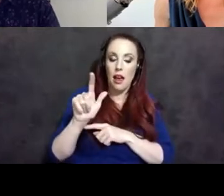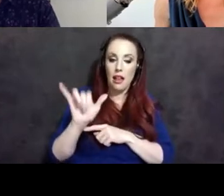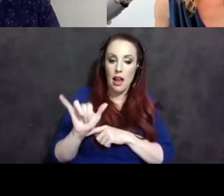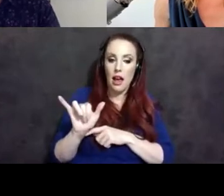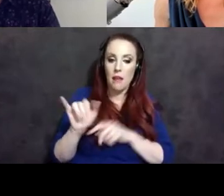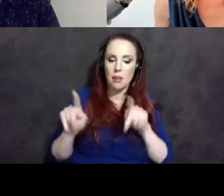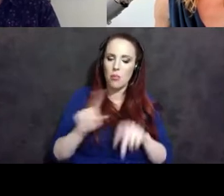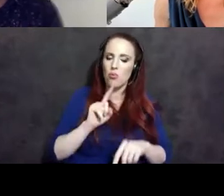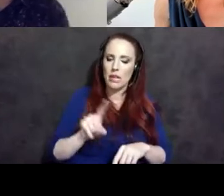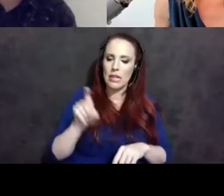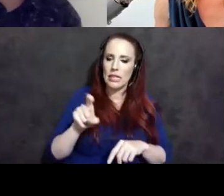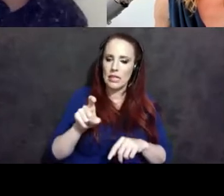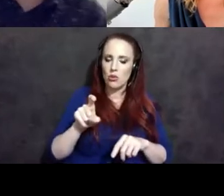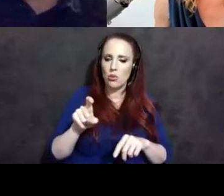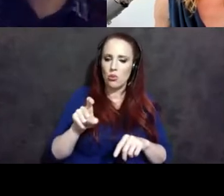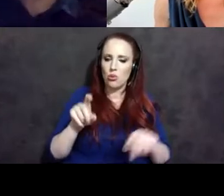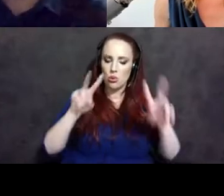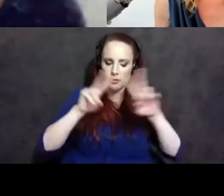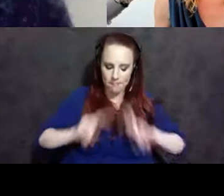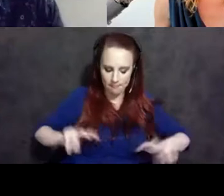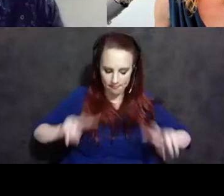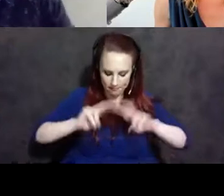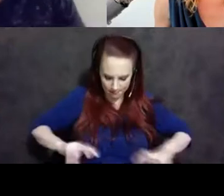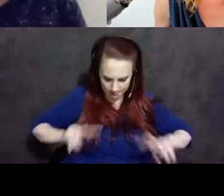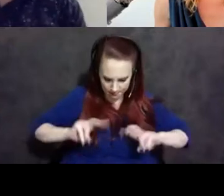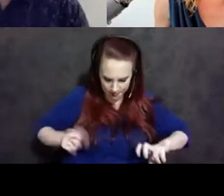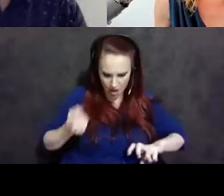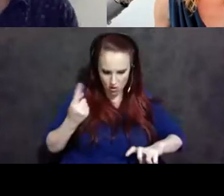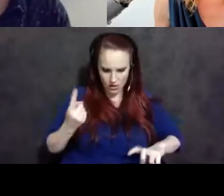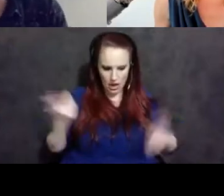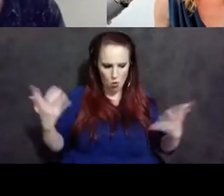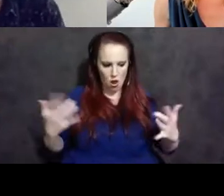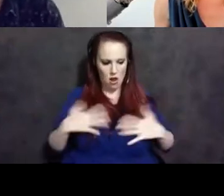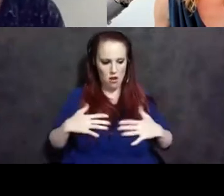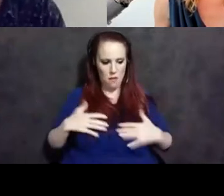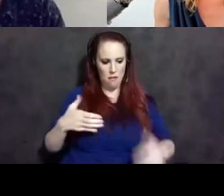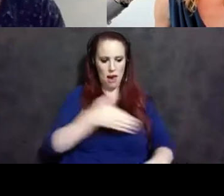take a deep look, right. And understand what power they really actually have.